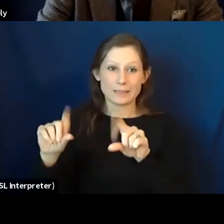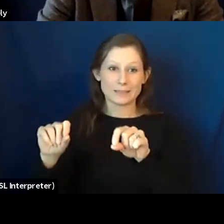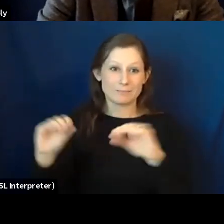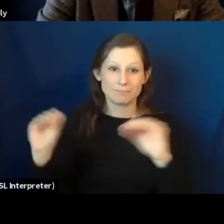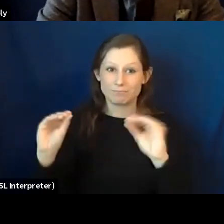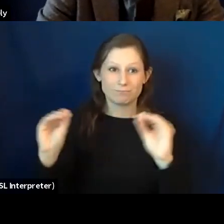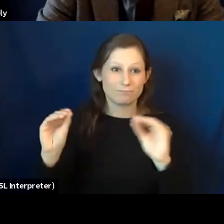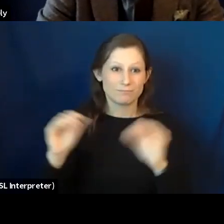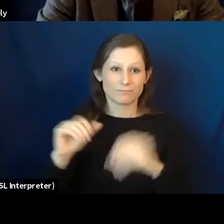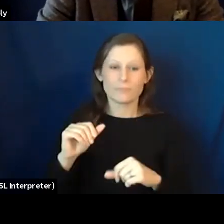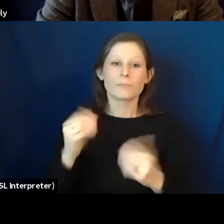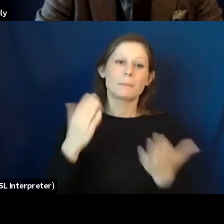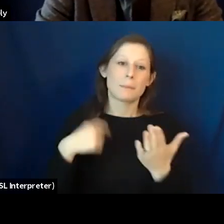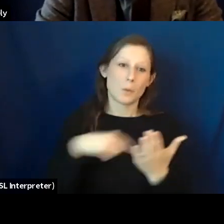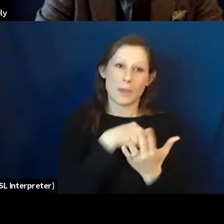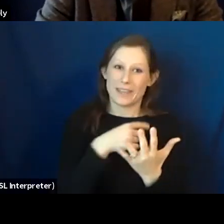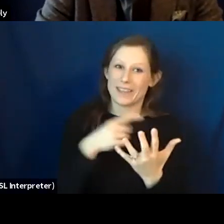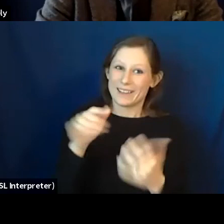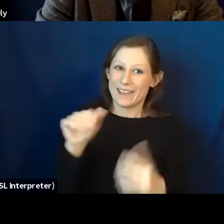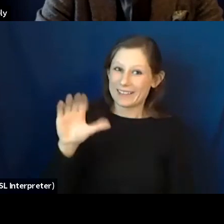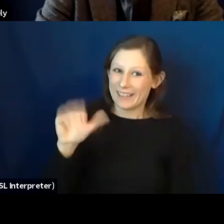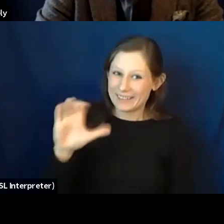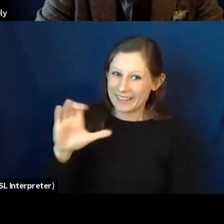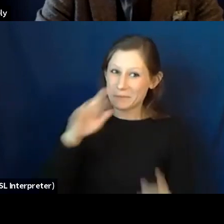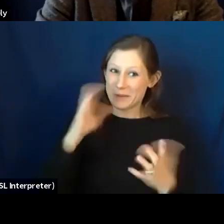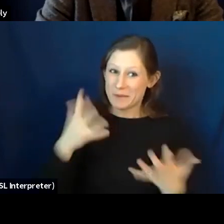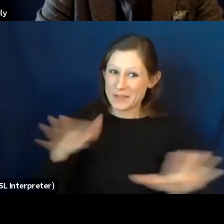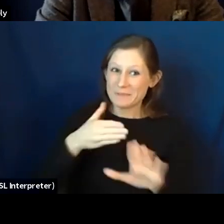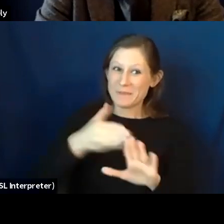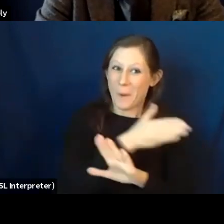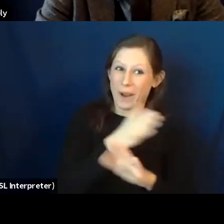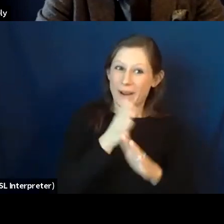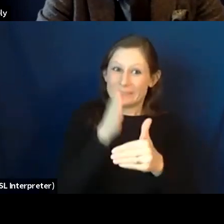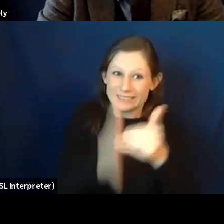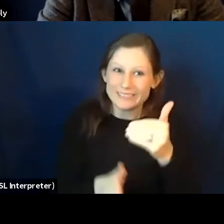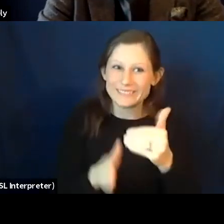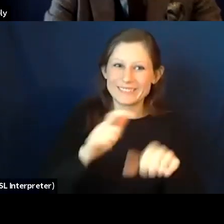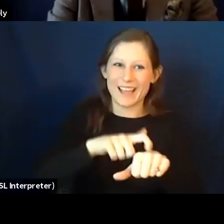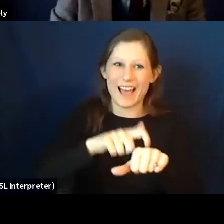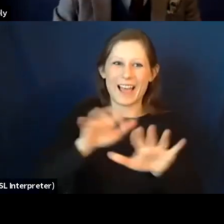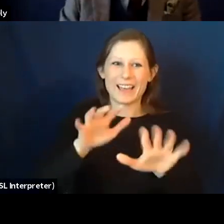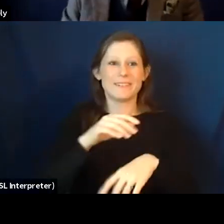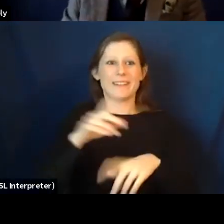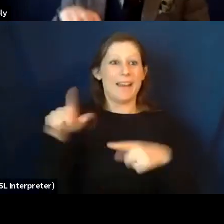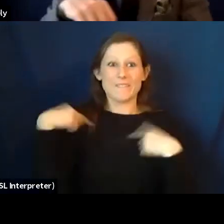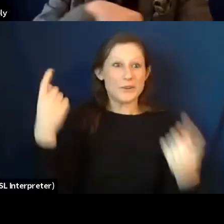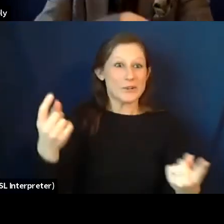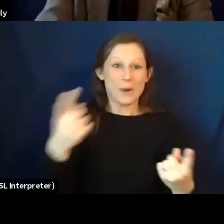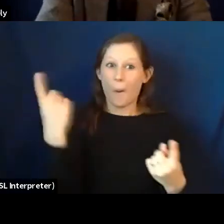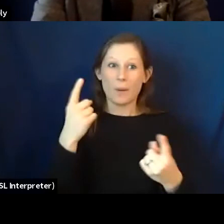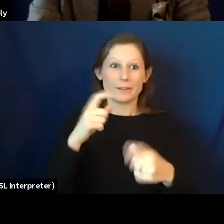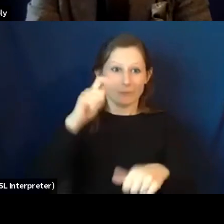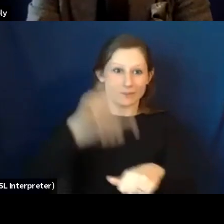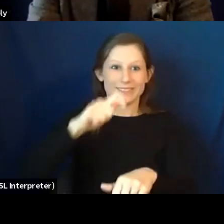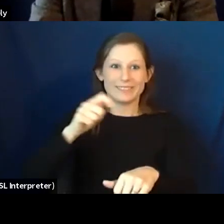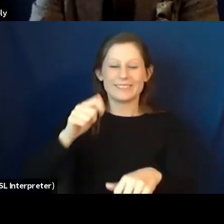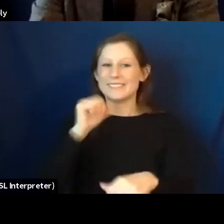an acac before the allotted time for the first time i think ever not at 1005 saying sorry